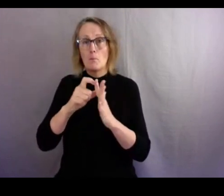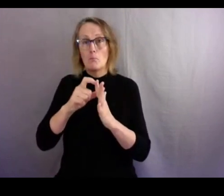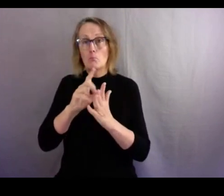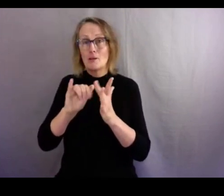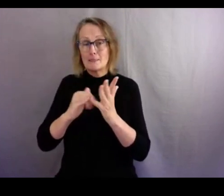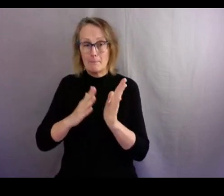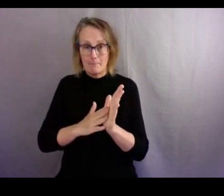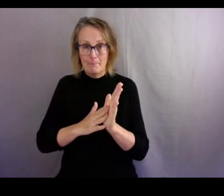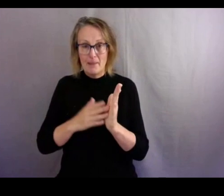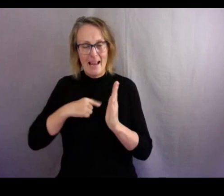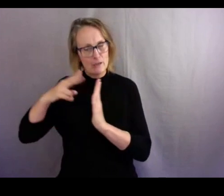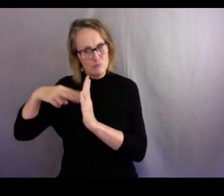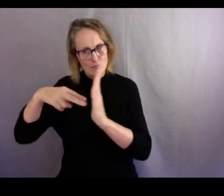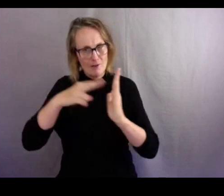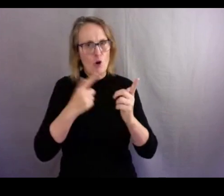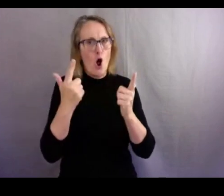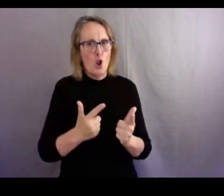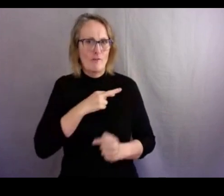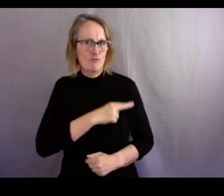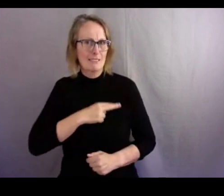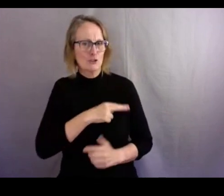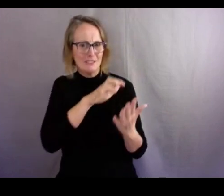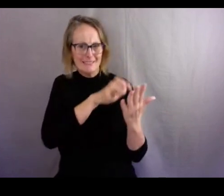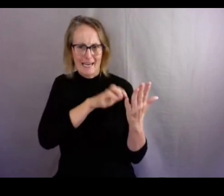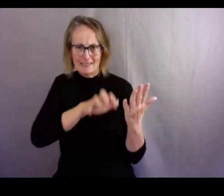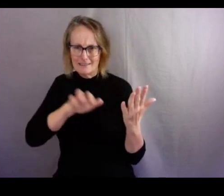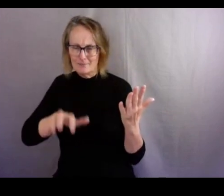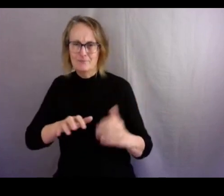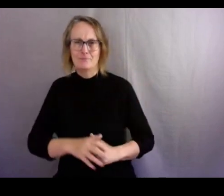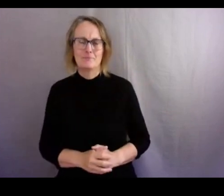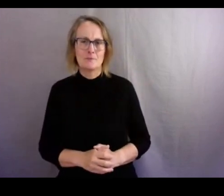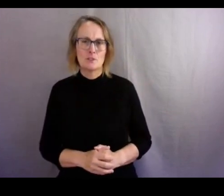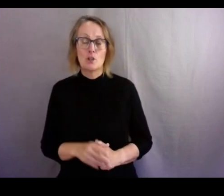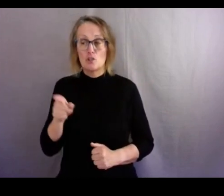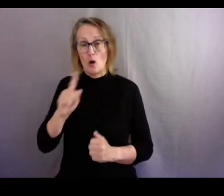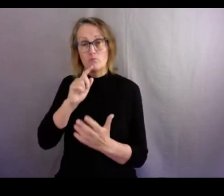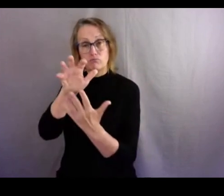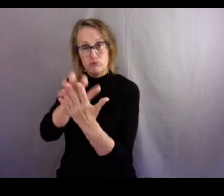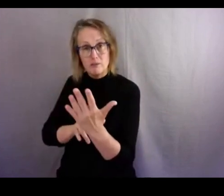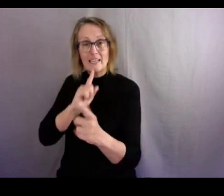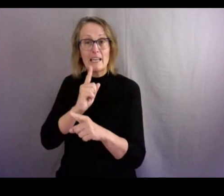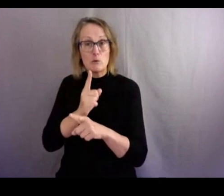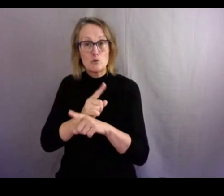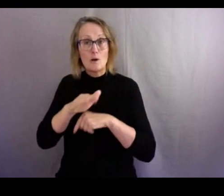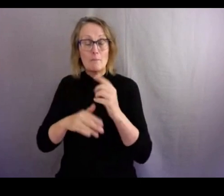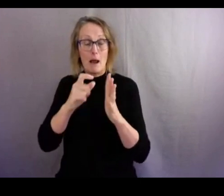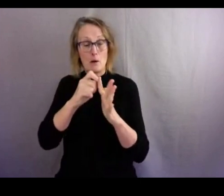And in this pamphlet, he proclaims the unity of three great religion, Catholic, Polynesian, and Buddhist.